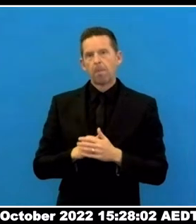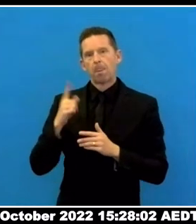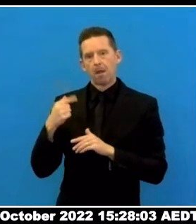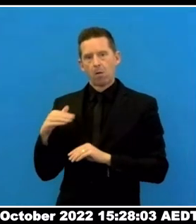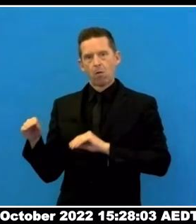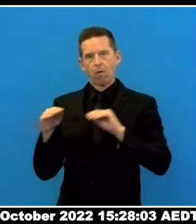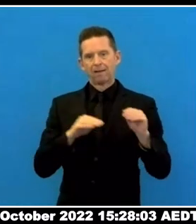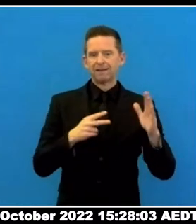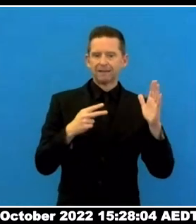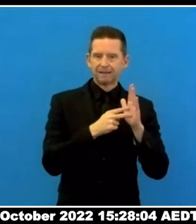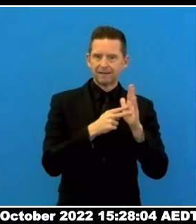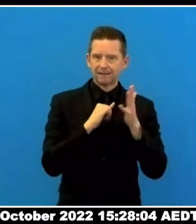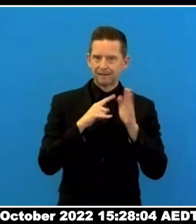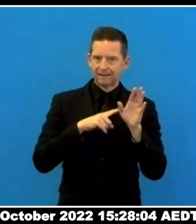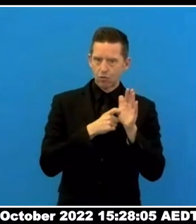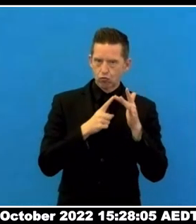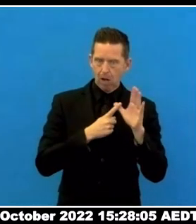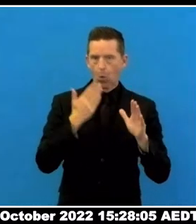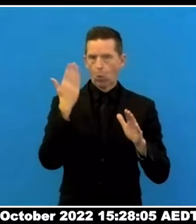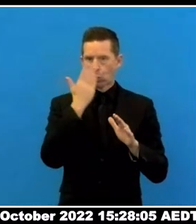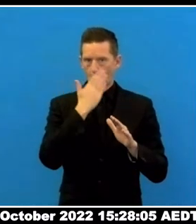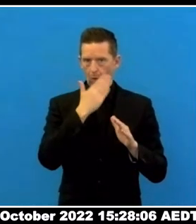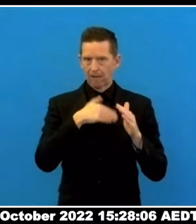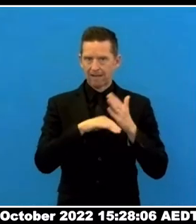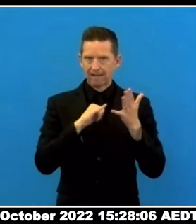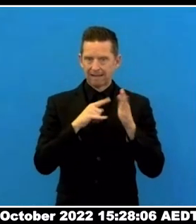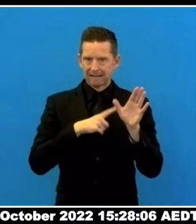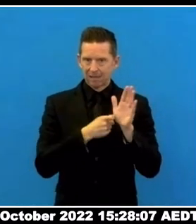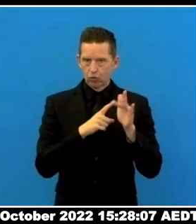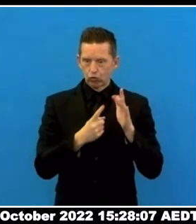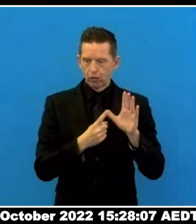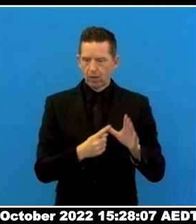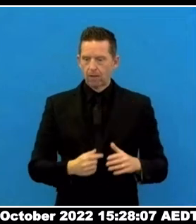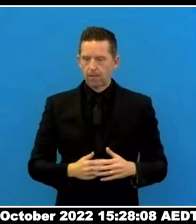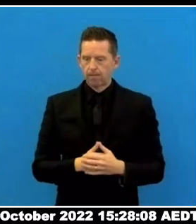I went to school in Syria and then I we been as a refugee